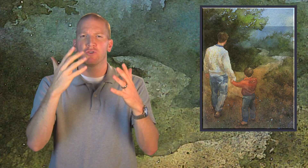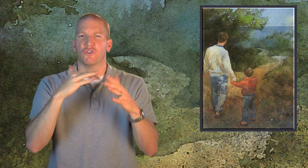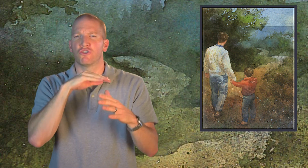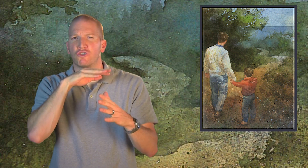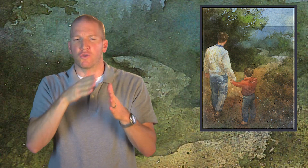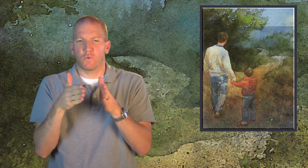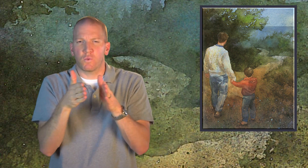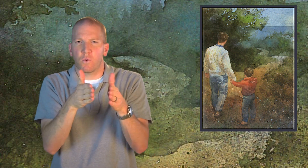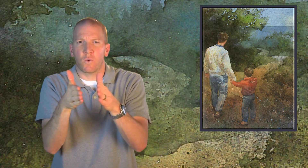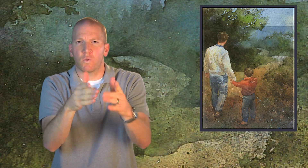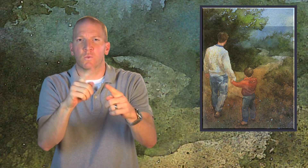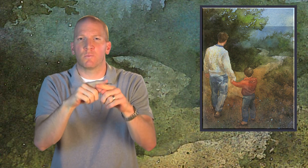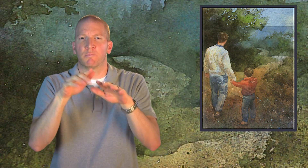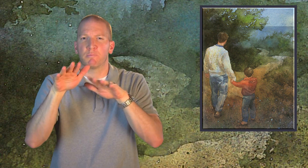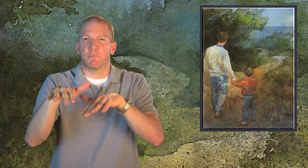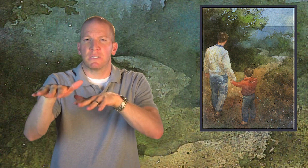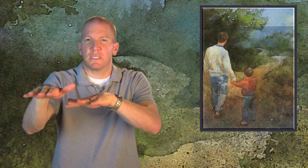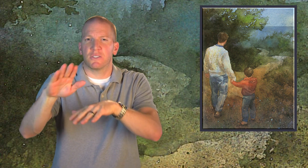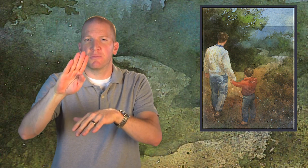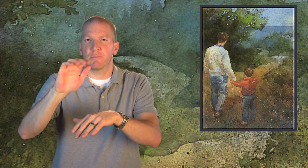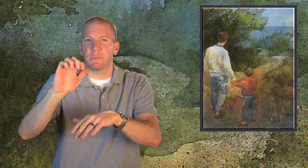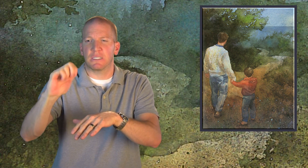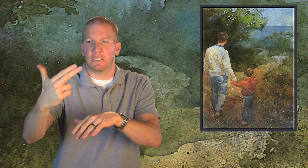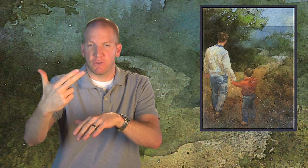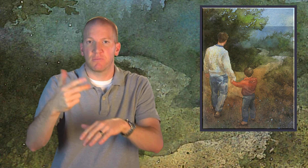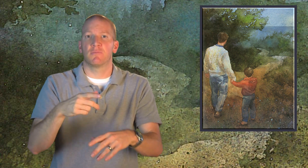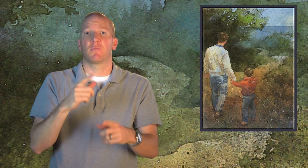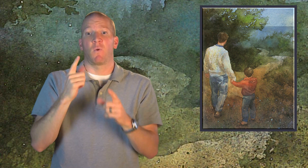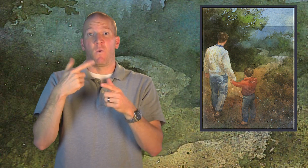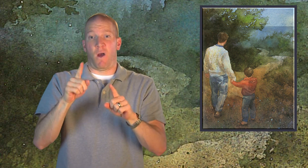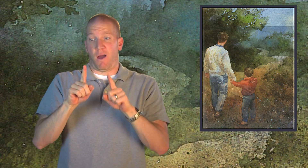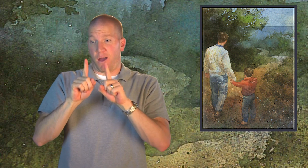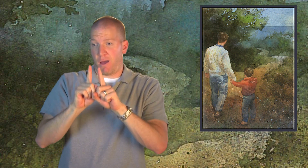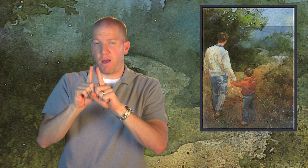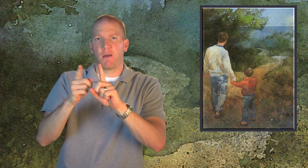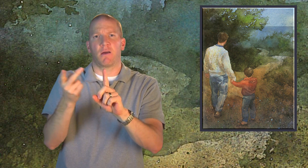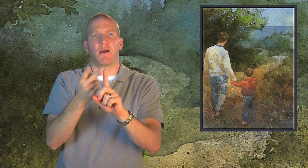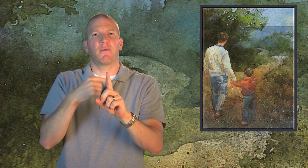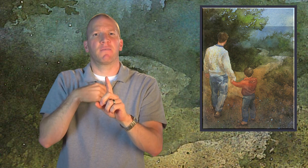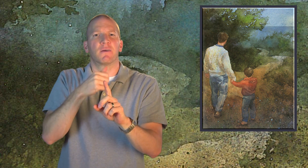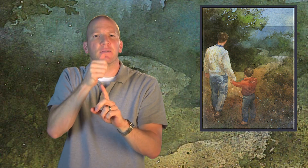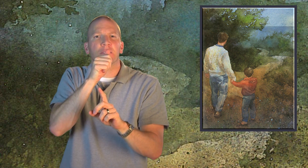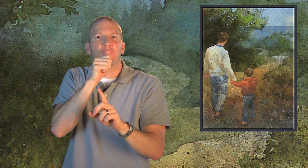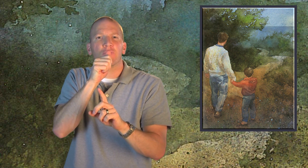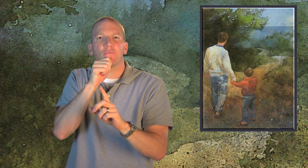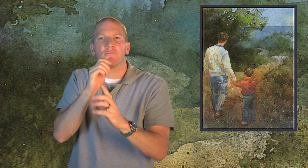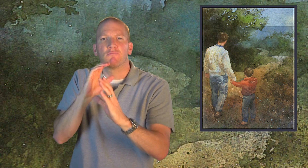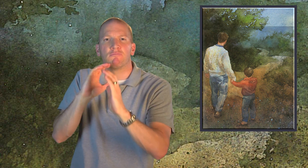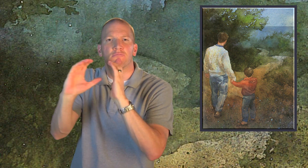We walked down the dirt road that led down to the beach. Dad and I have lots of ways of talking to each other,